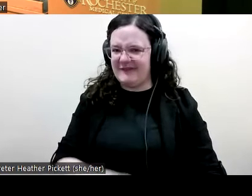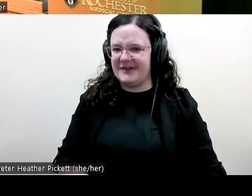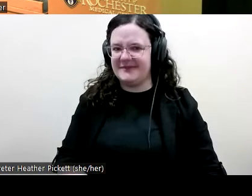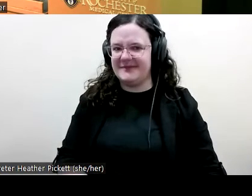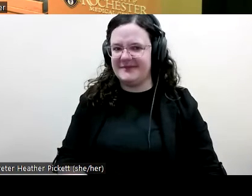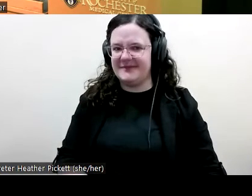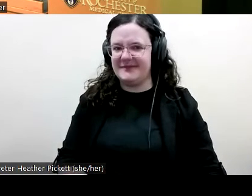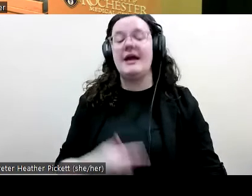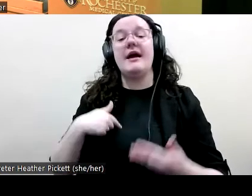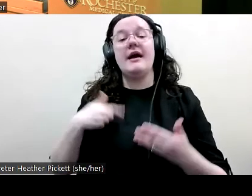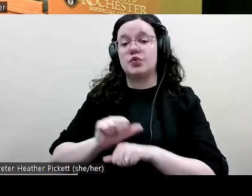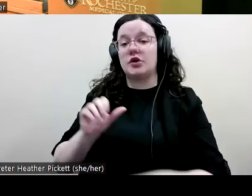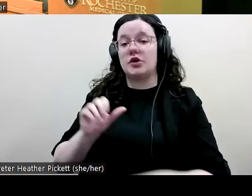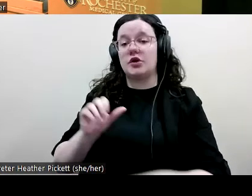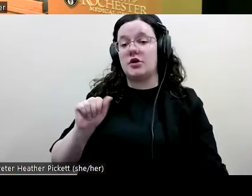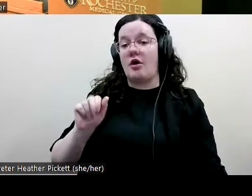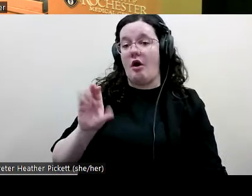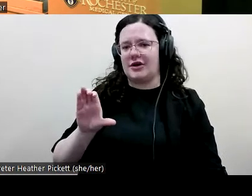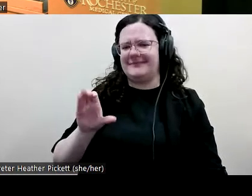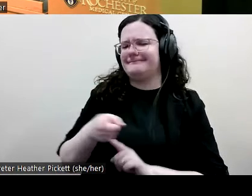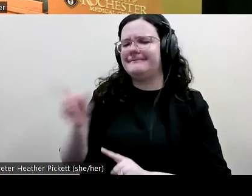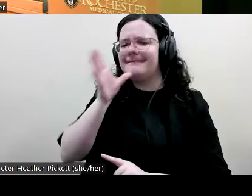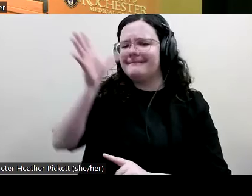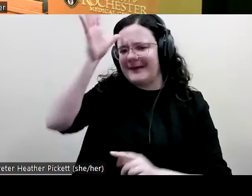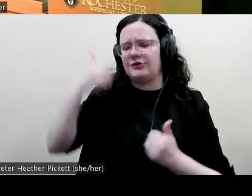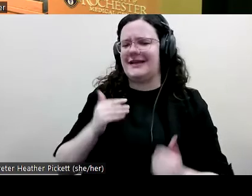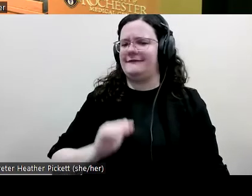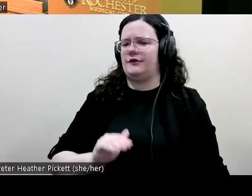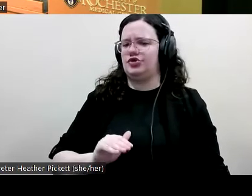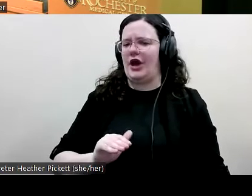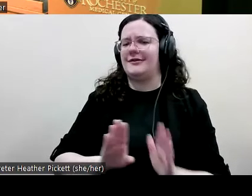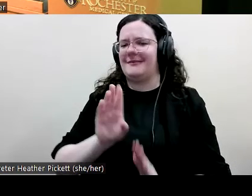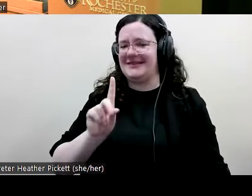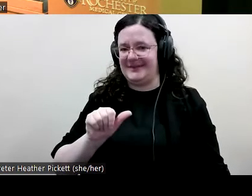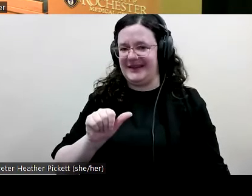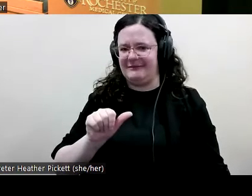disability and they pretty much Knew by the age of five that their child had a disability and